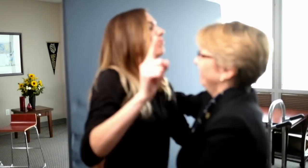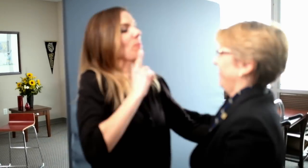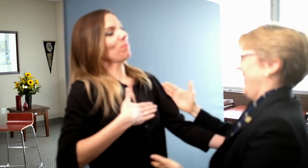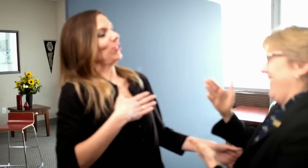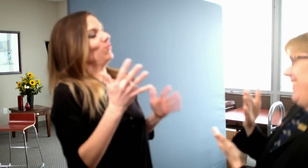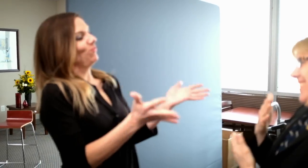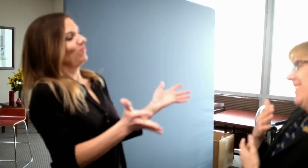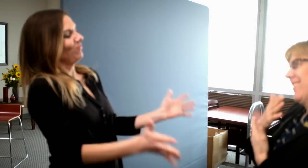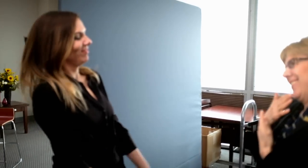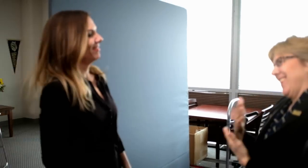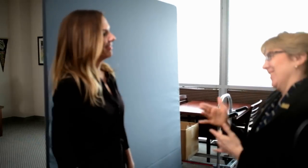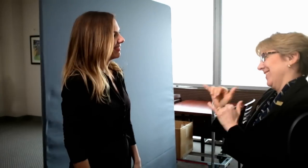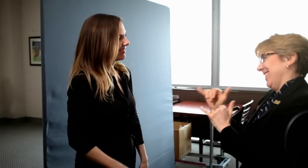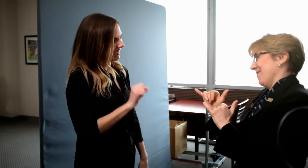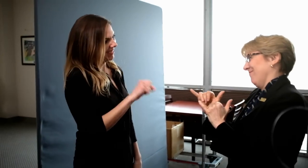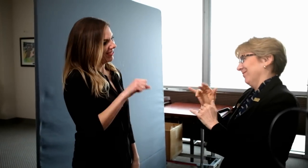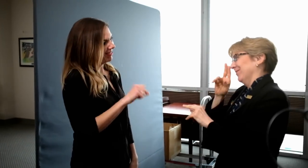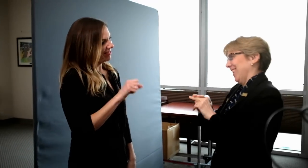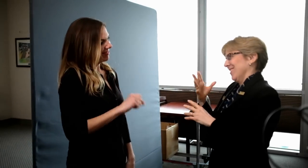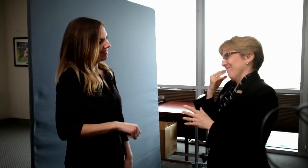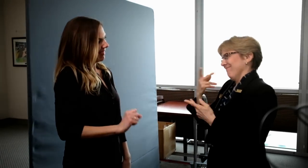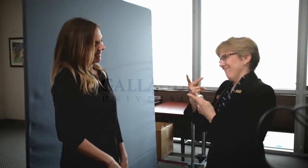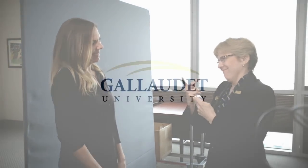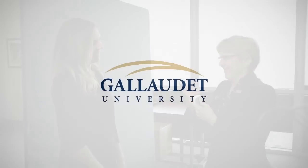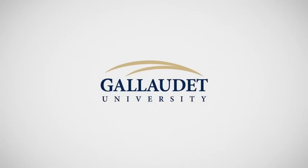I really enjoyed chatting with you! Likewise! This was a fun experience!